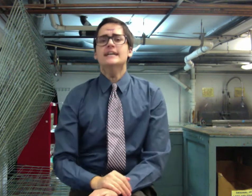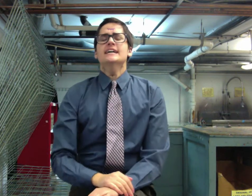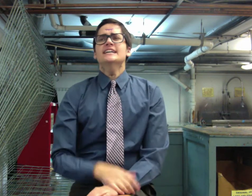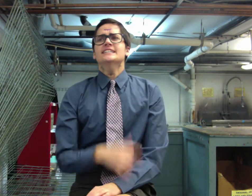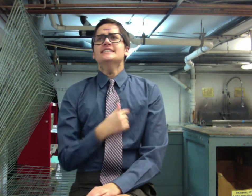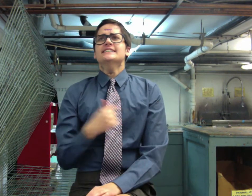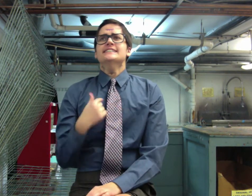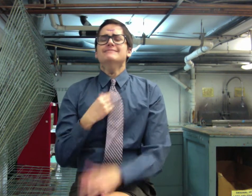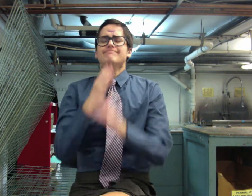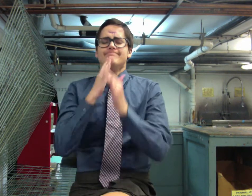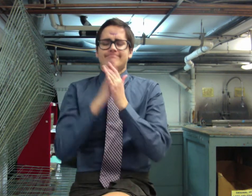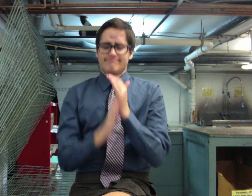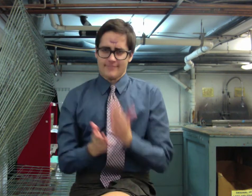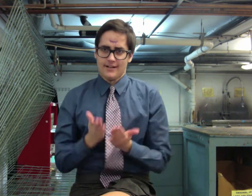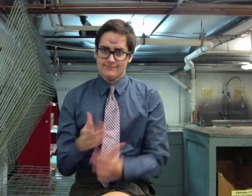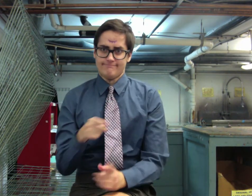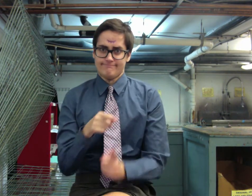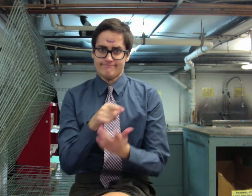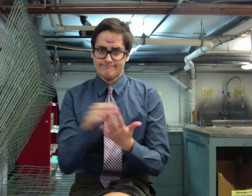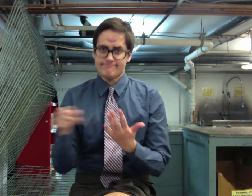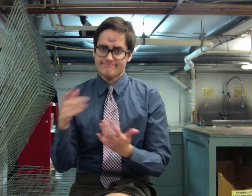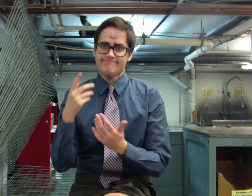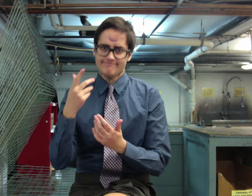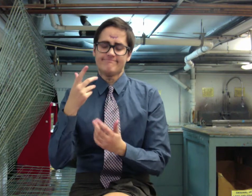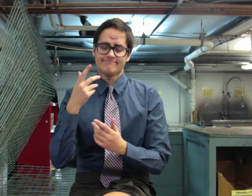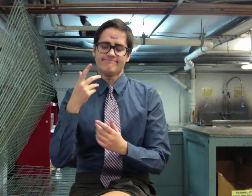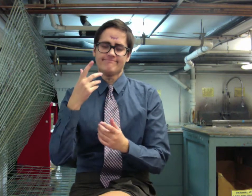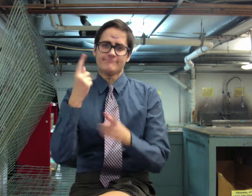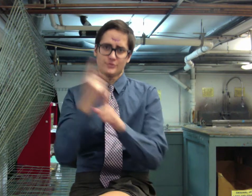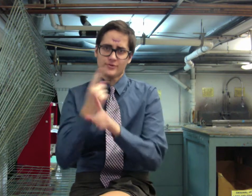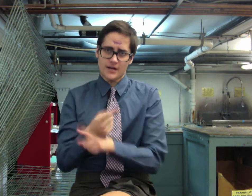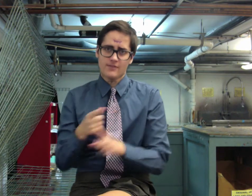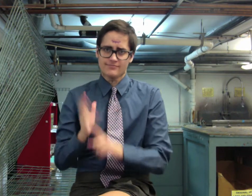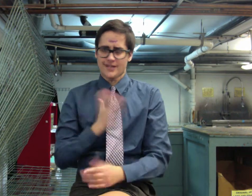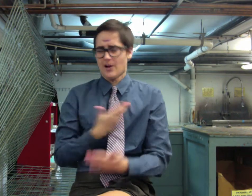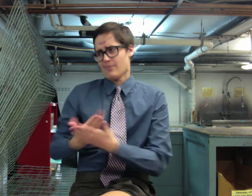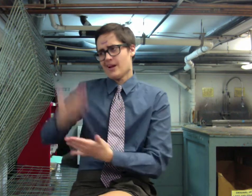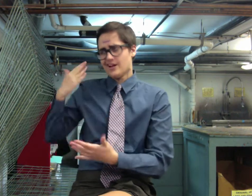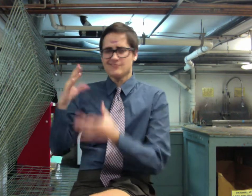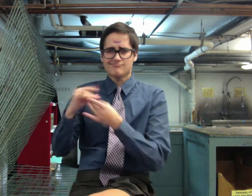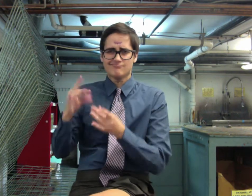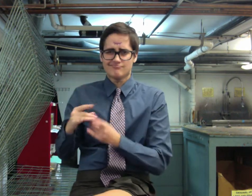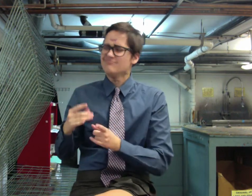We humbly offer the following retractions from our previous reports: